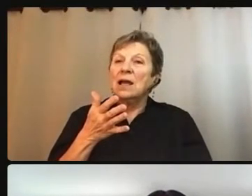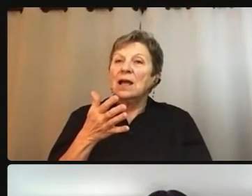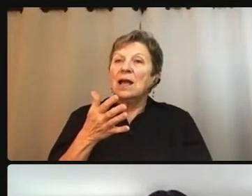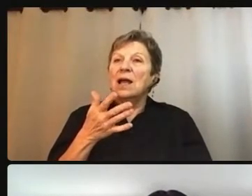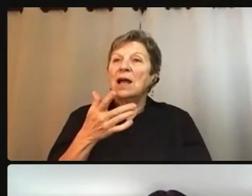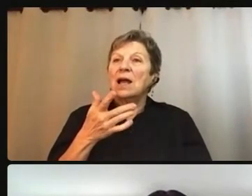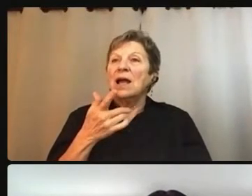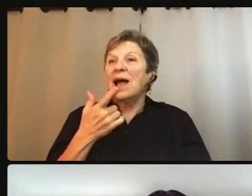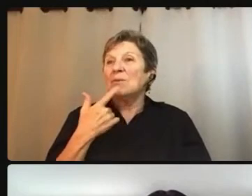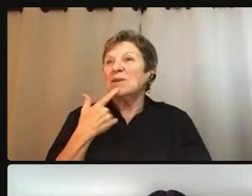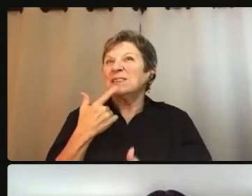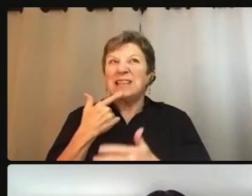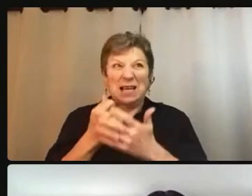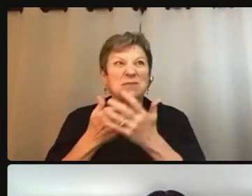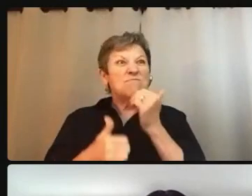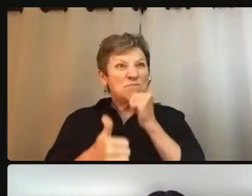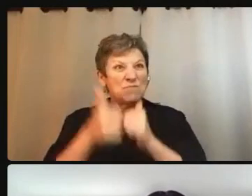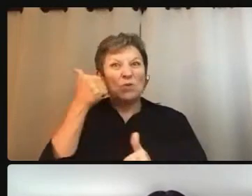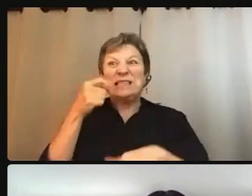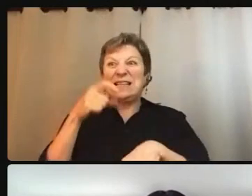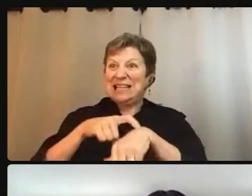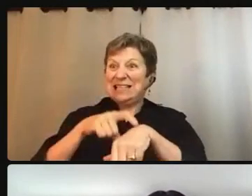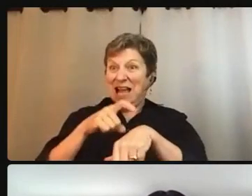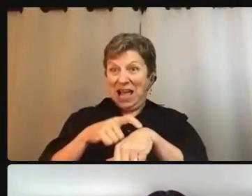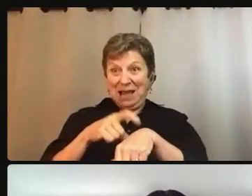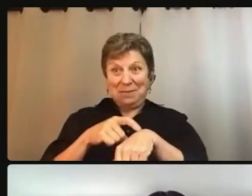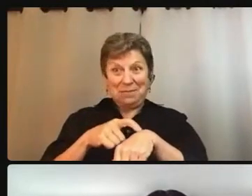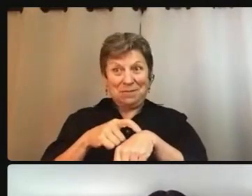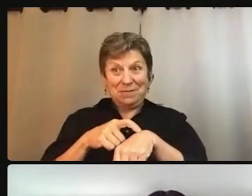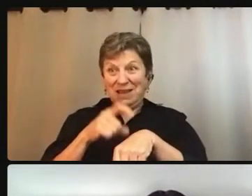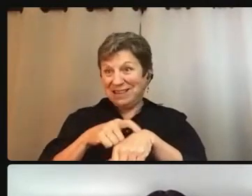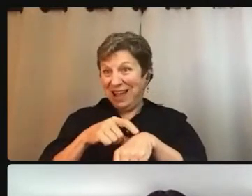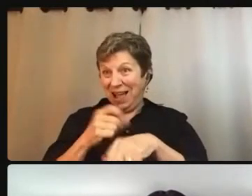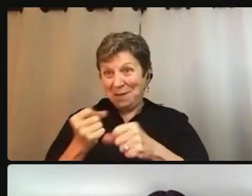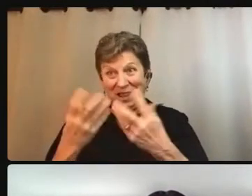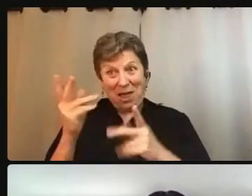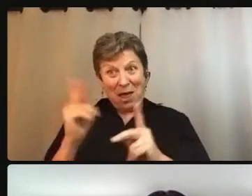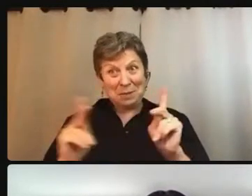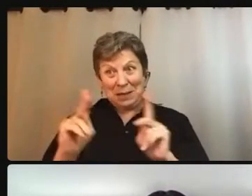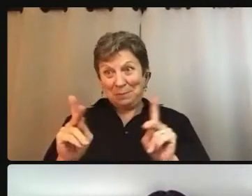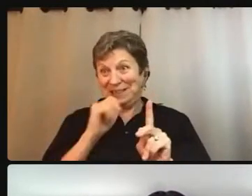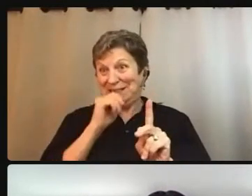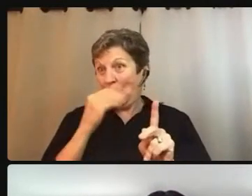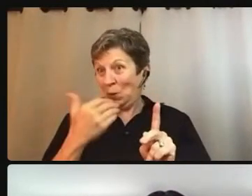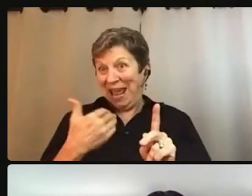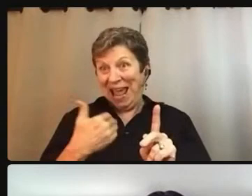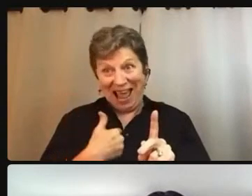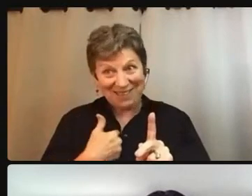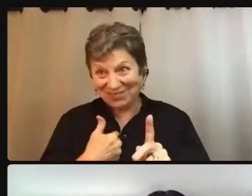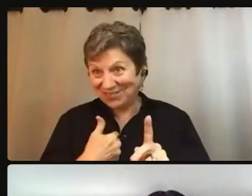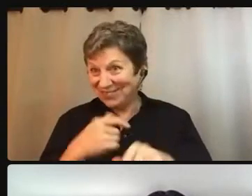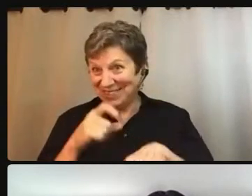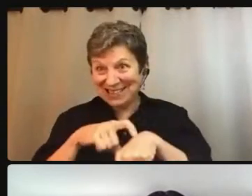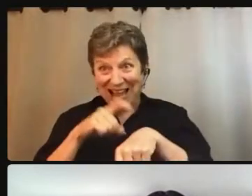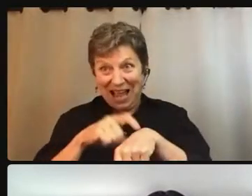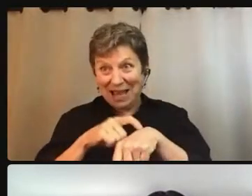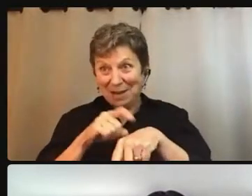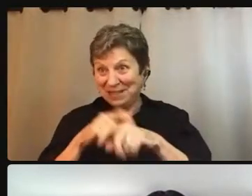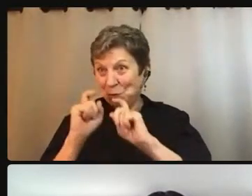I WOULD I WOULD I WOULD SAY